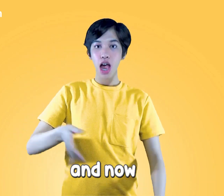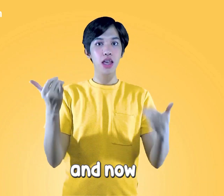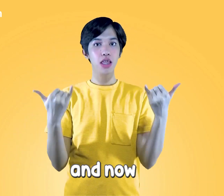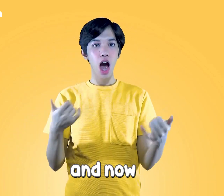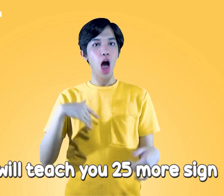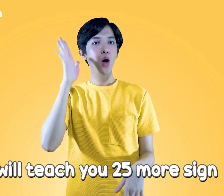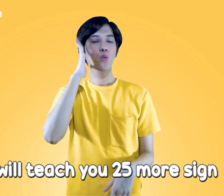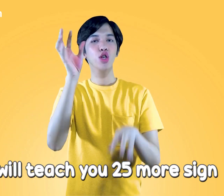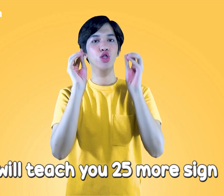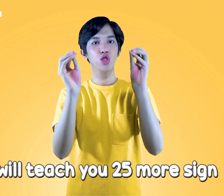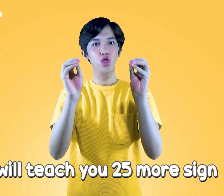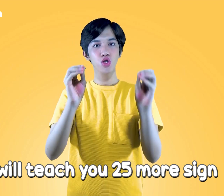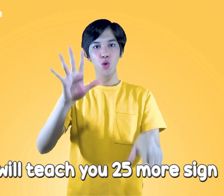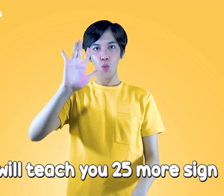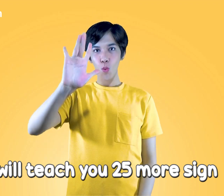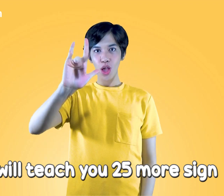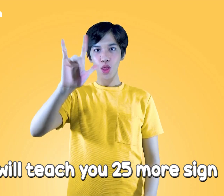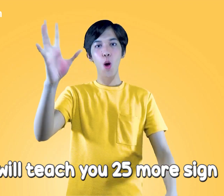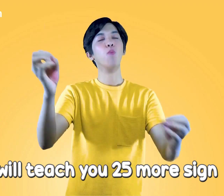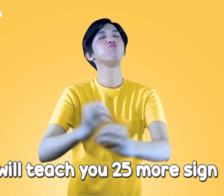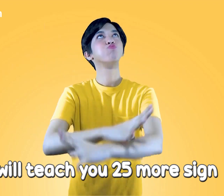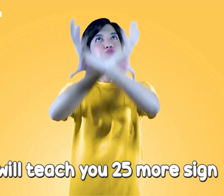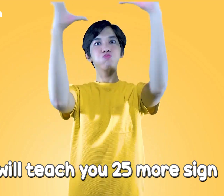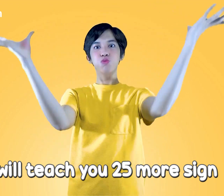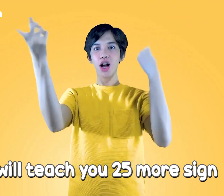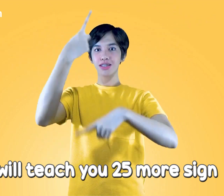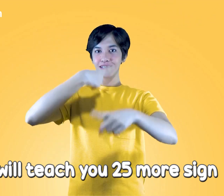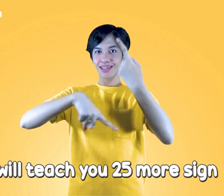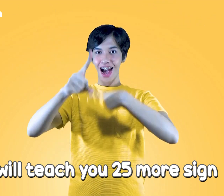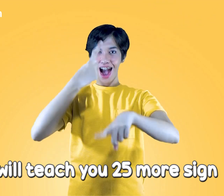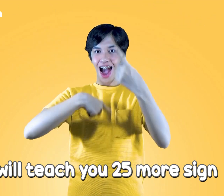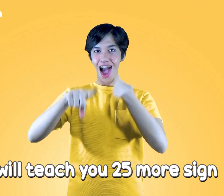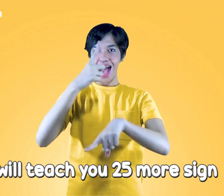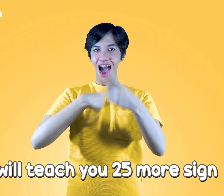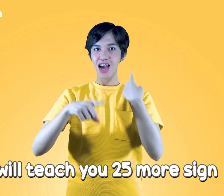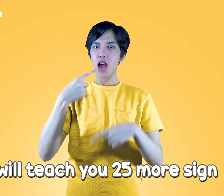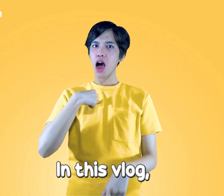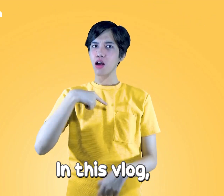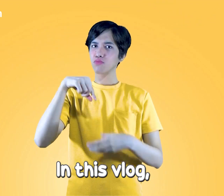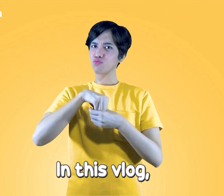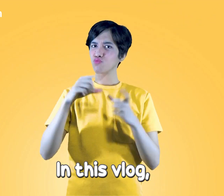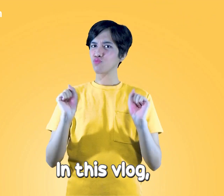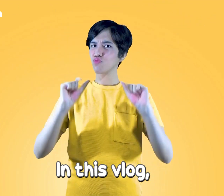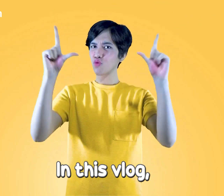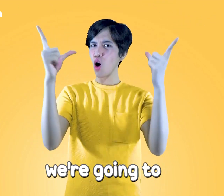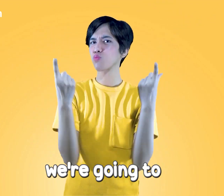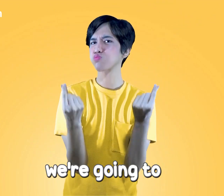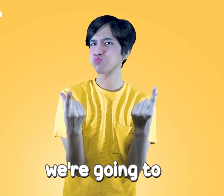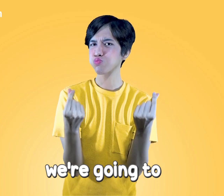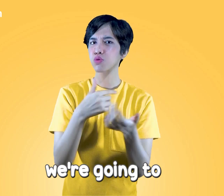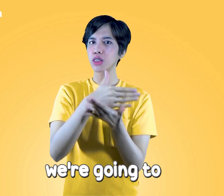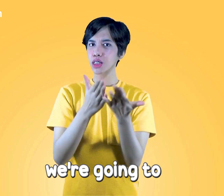and now I will teach you 25 more sign In this vlog, we're going to